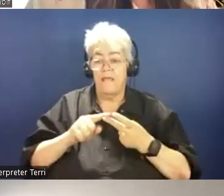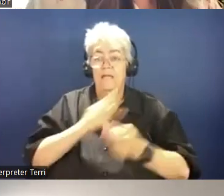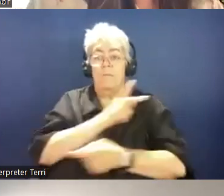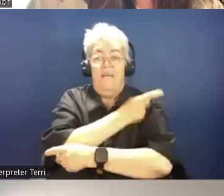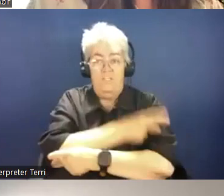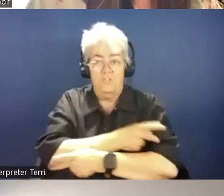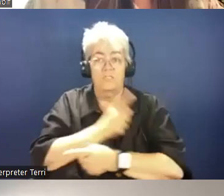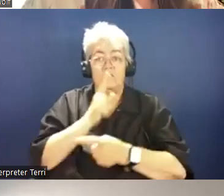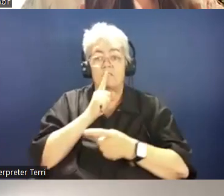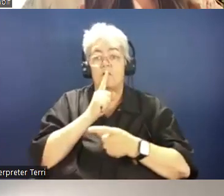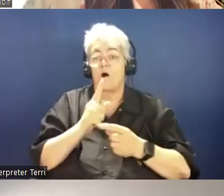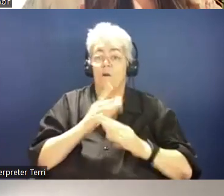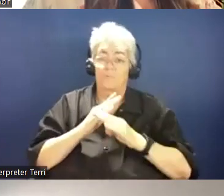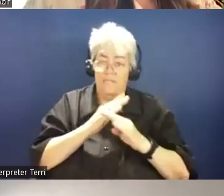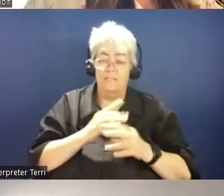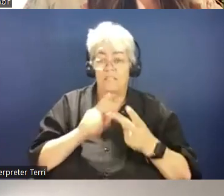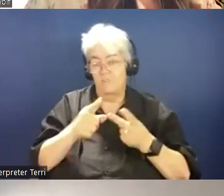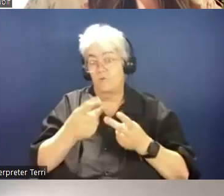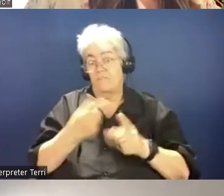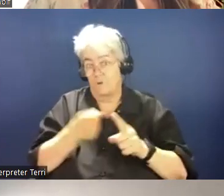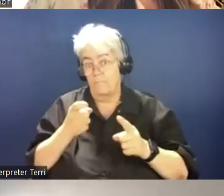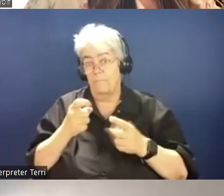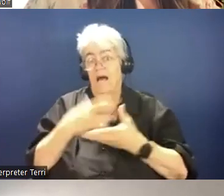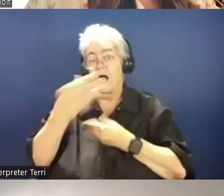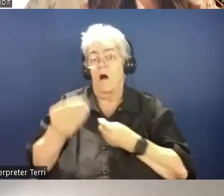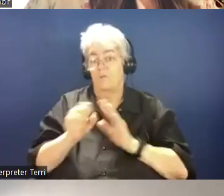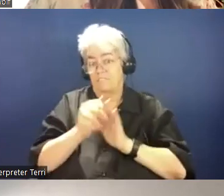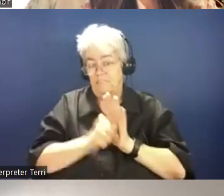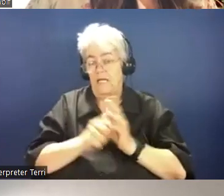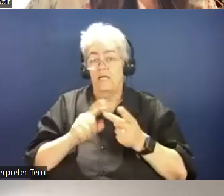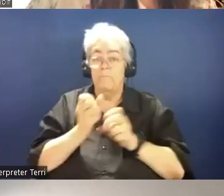coming from out of state or somewhere else. Making sure that providers are protected when